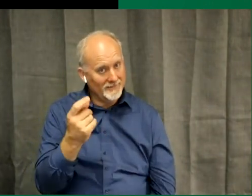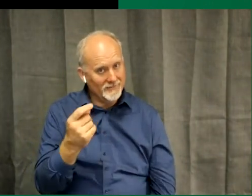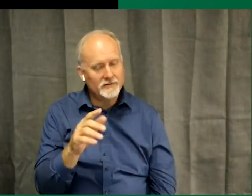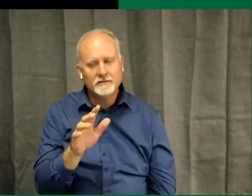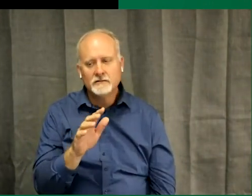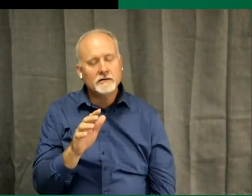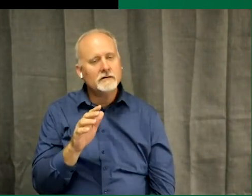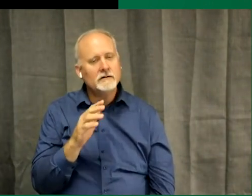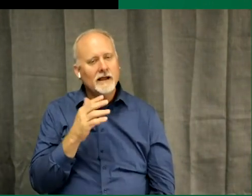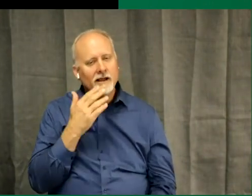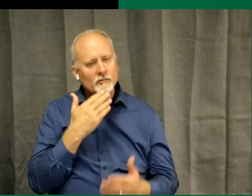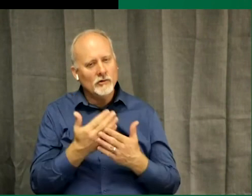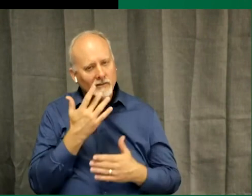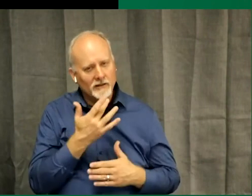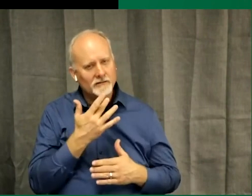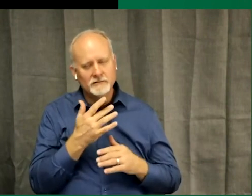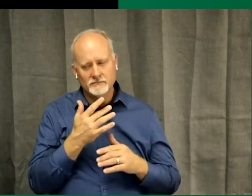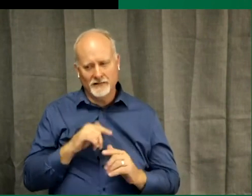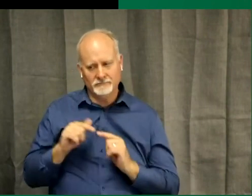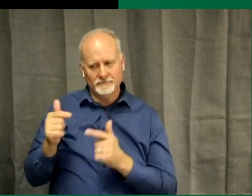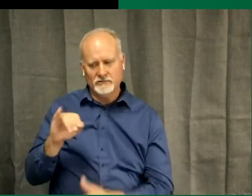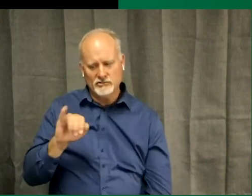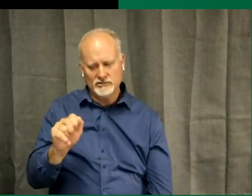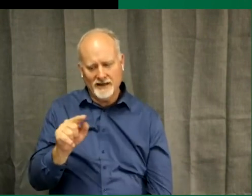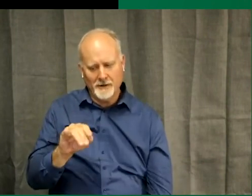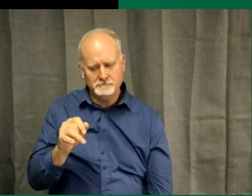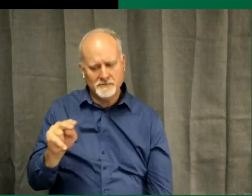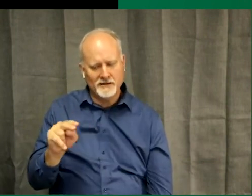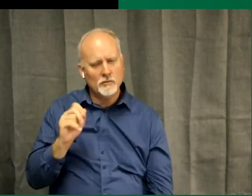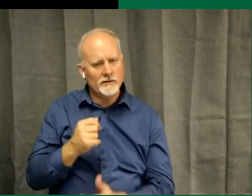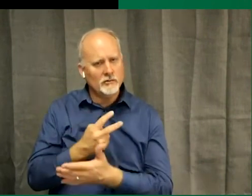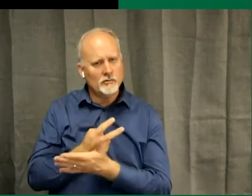semester i'll turn it over now to jasmine benjamin with the graduate student association jasmine